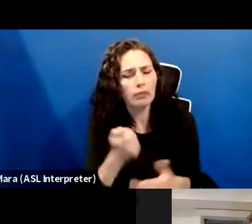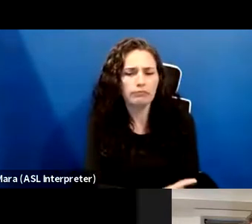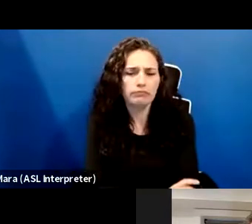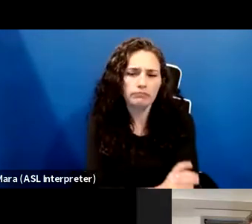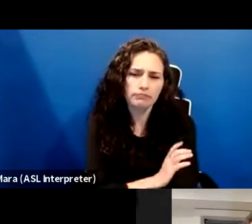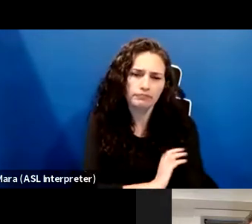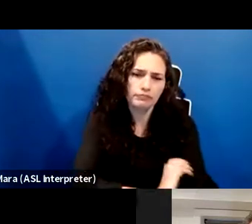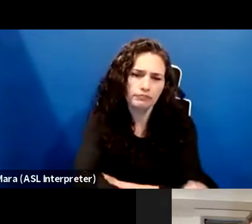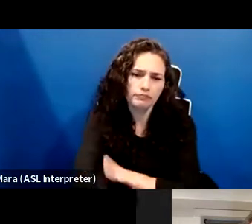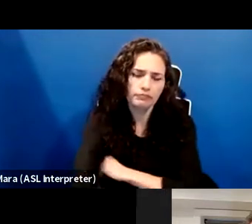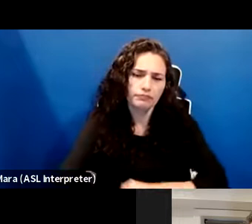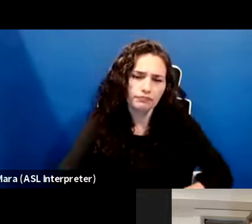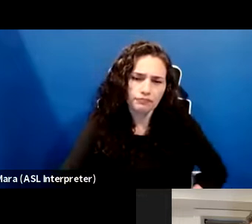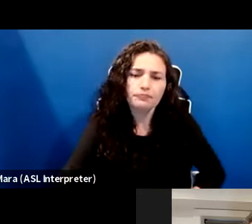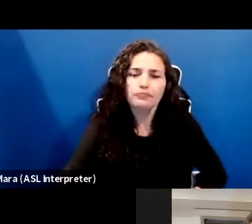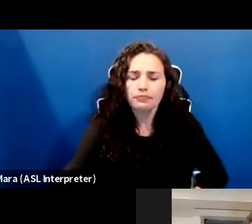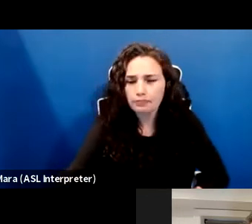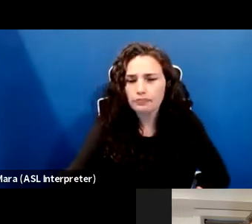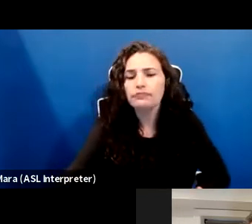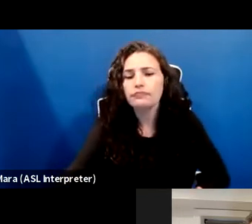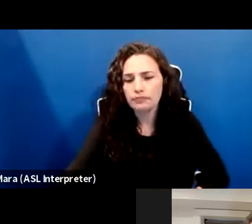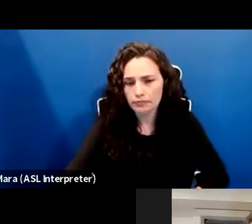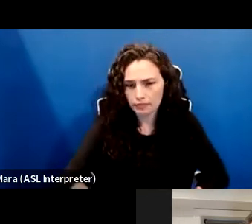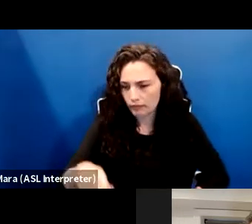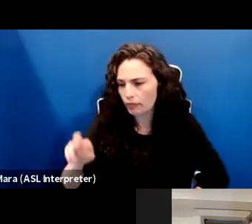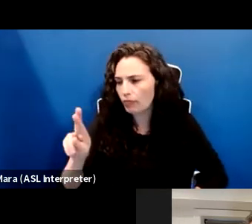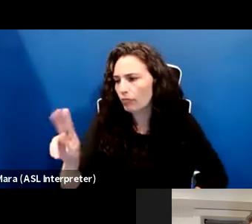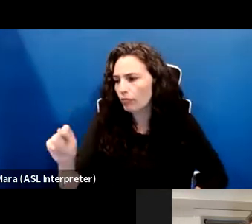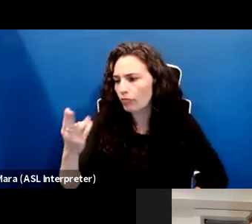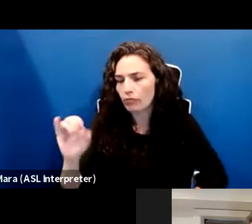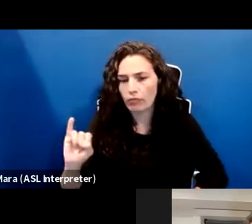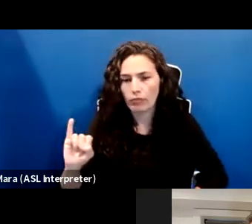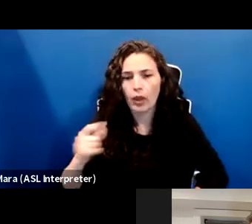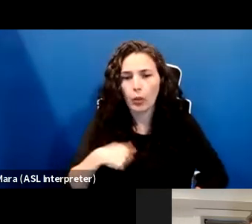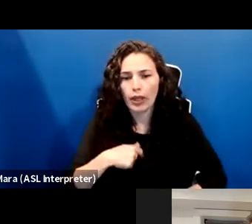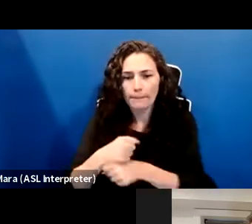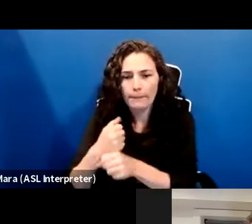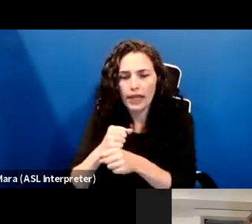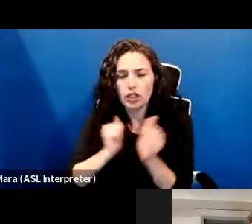Yeah, so we've made our first show in Israel. It was called, Ichilov, which is the biggest